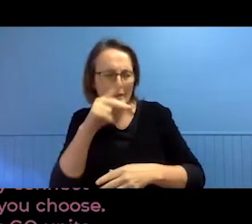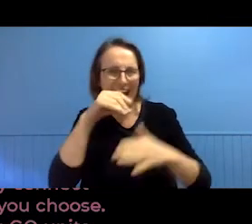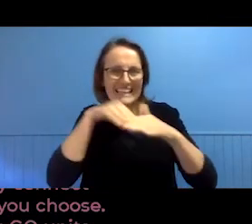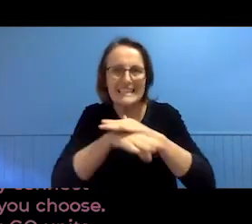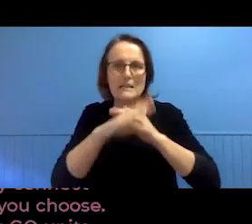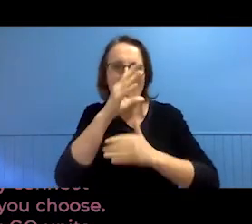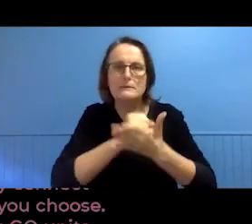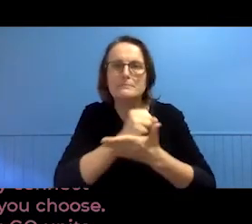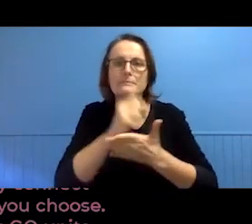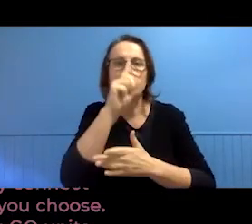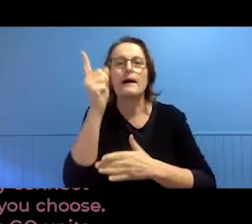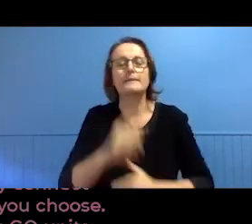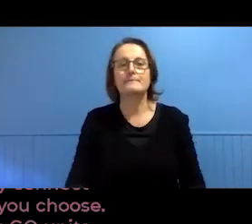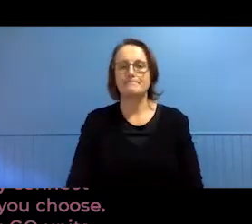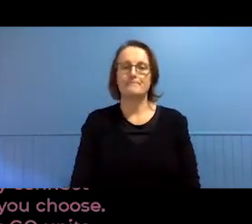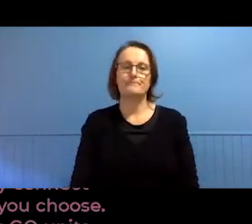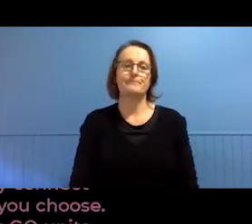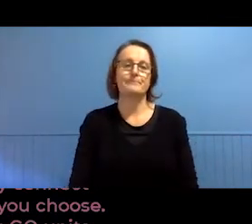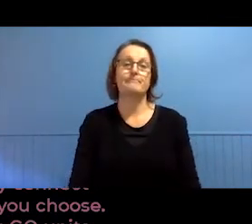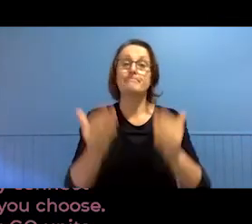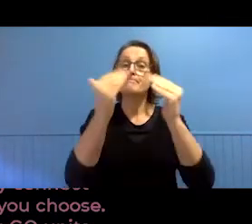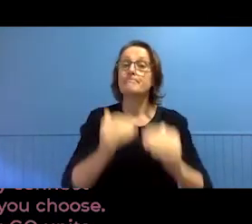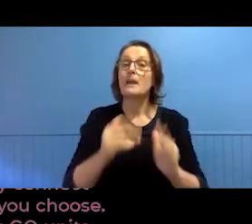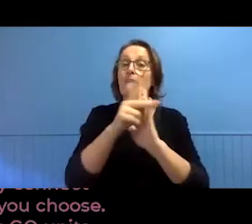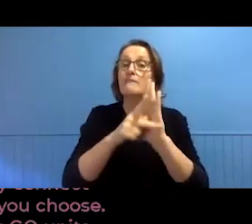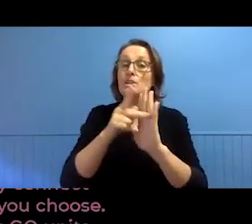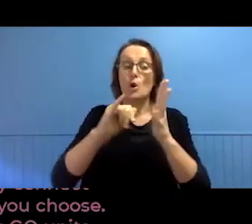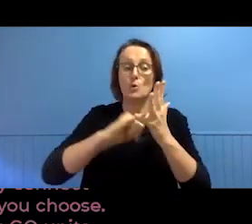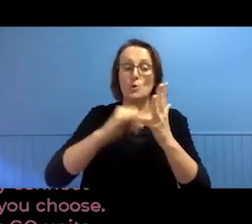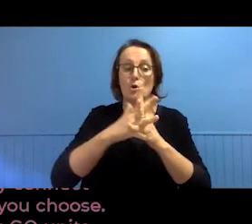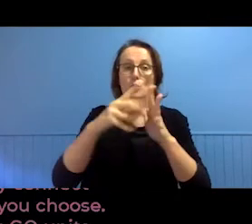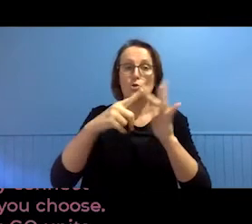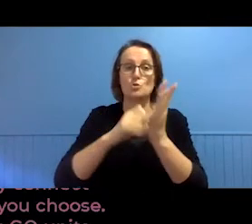on your channels. Video switcher - video switcher is basically - it's a